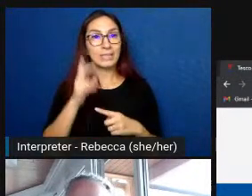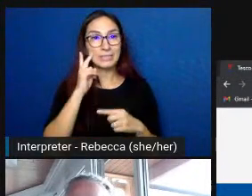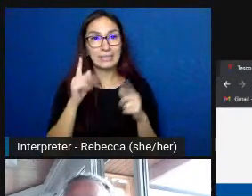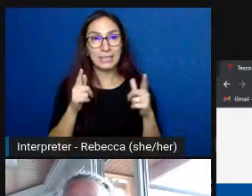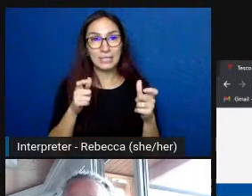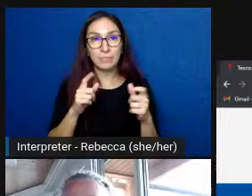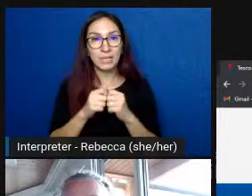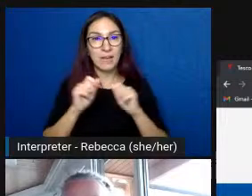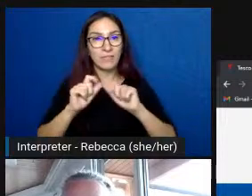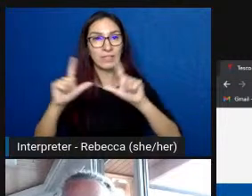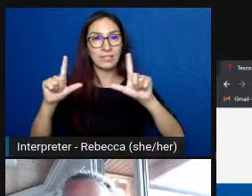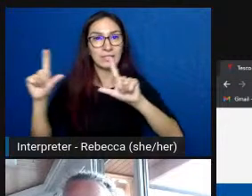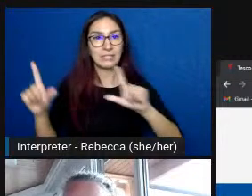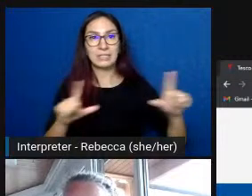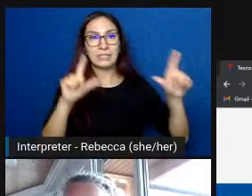programmed in my opinion and even the speed progress for